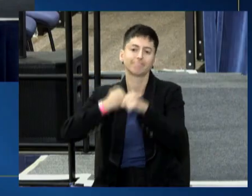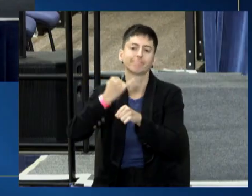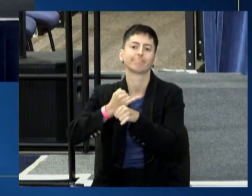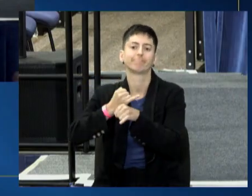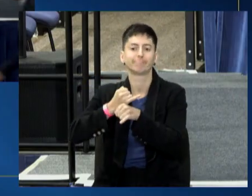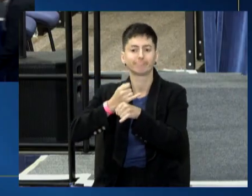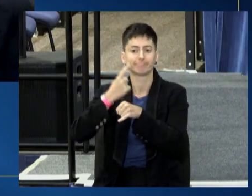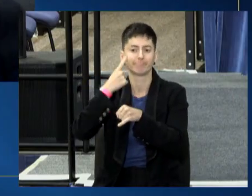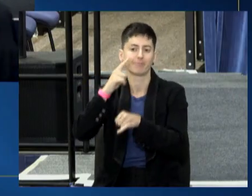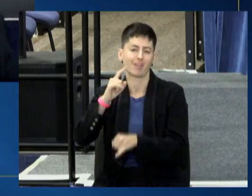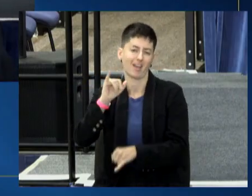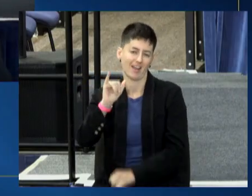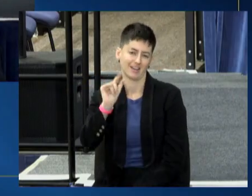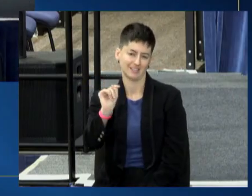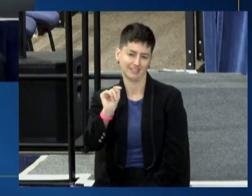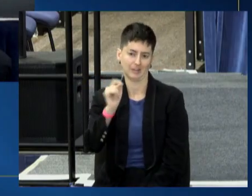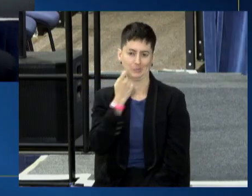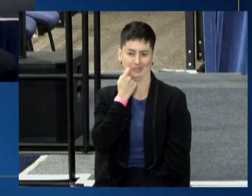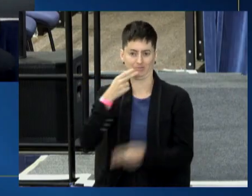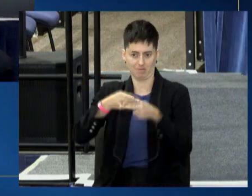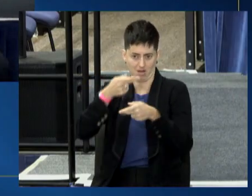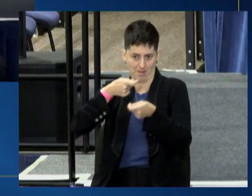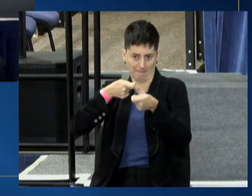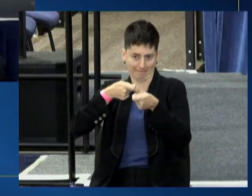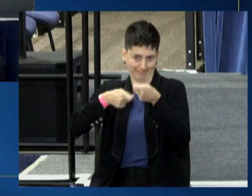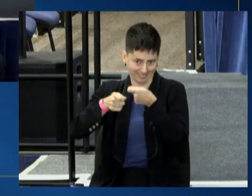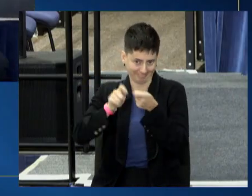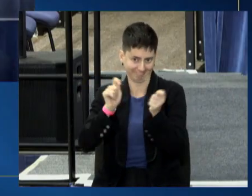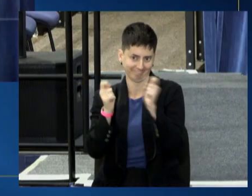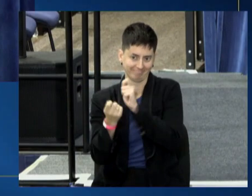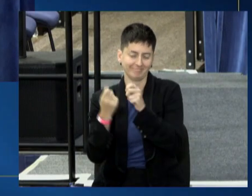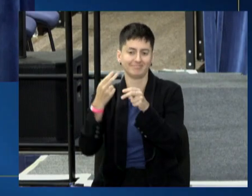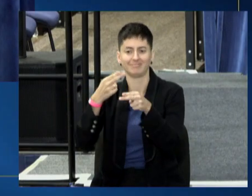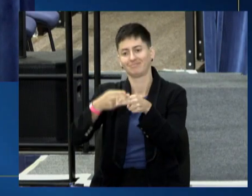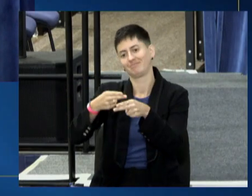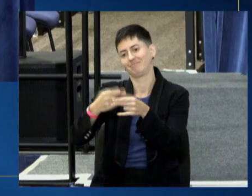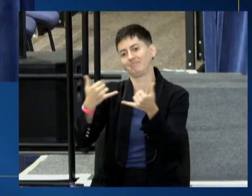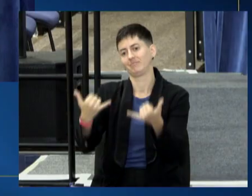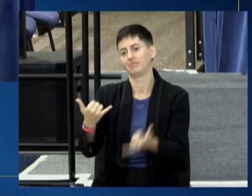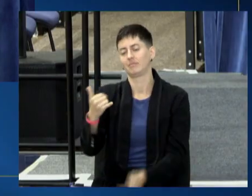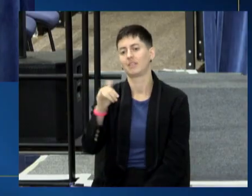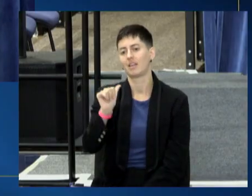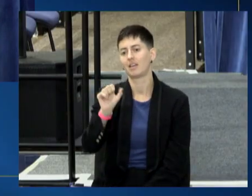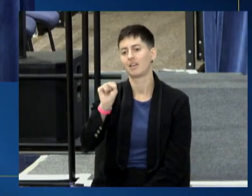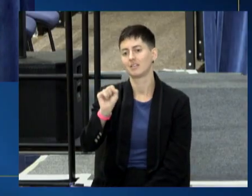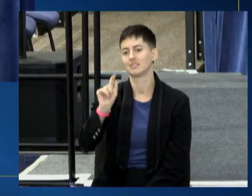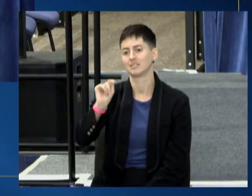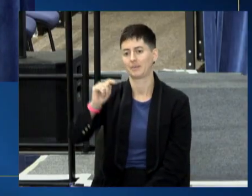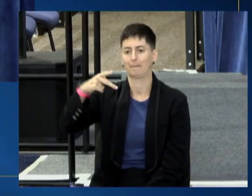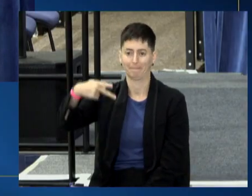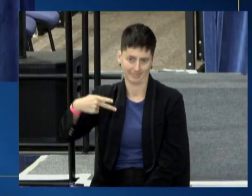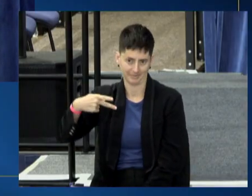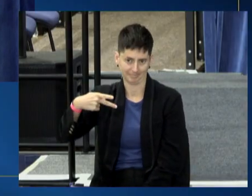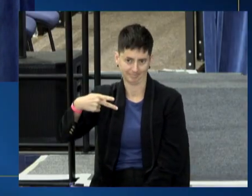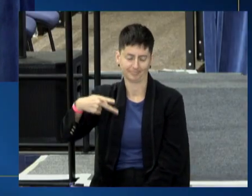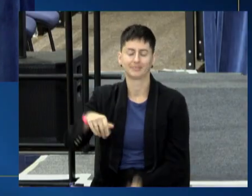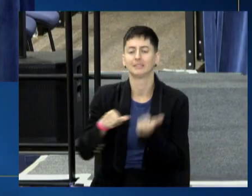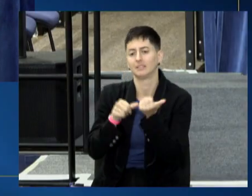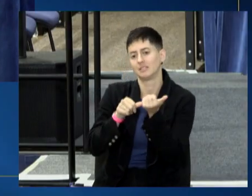changed to now being known as ASTP, which stands for the assistant secretary for Technology Policy.